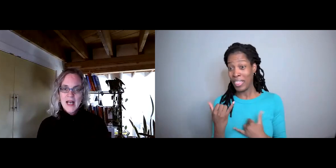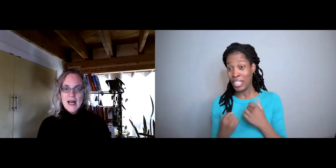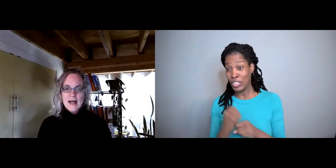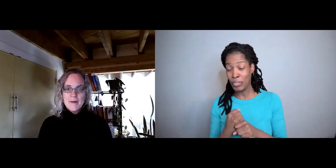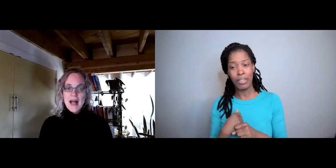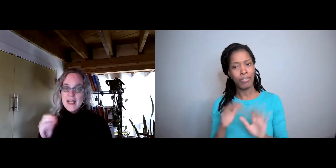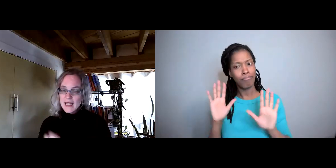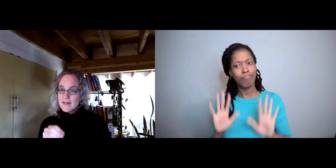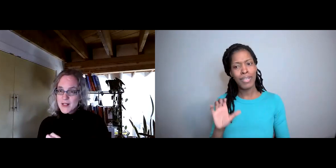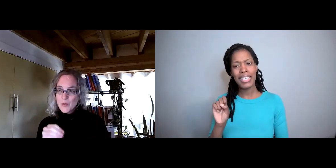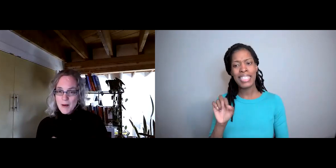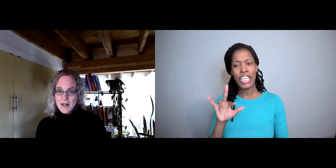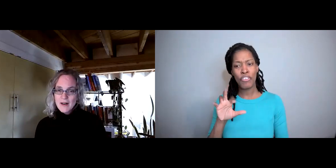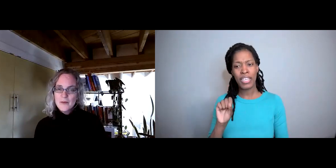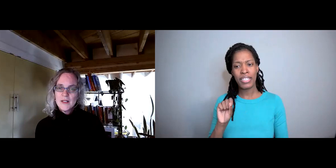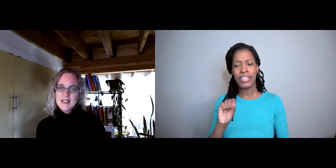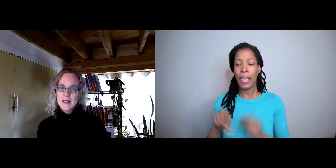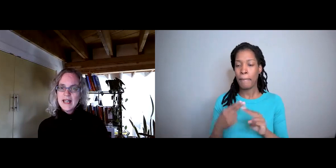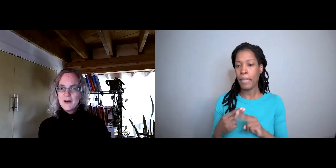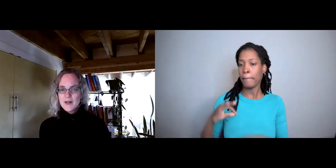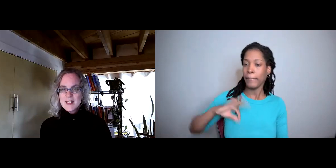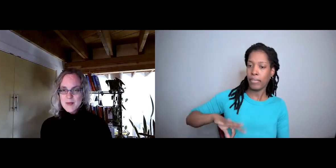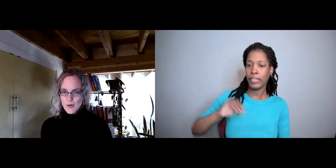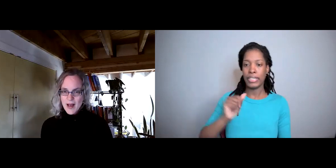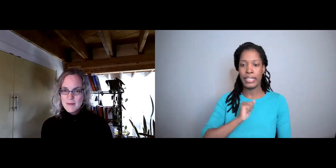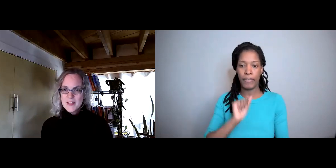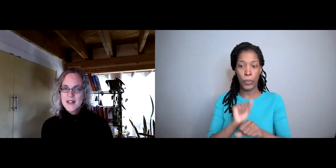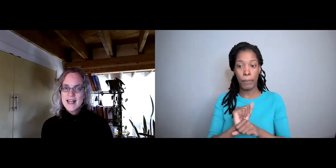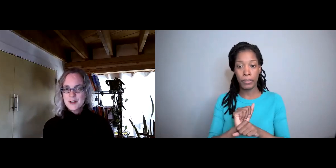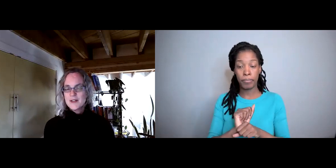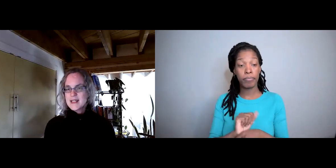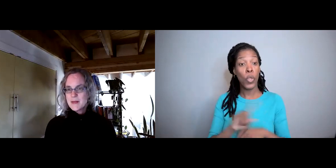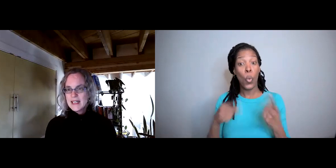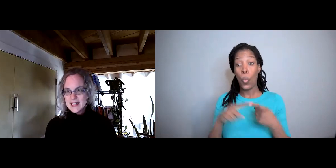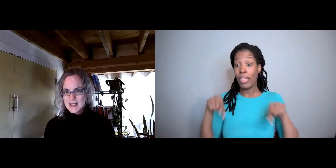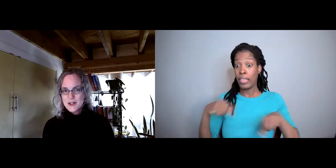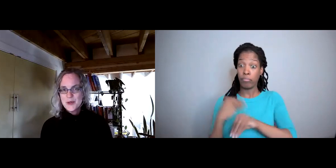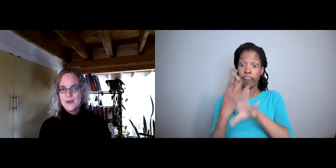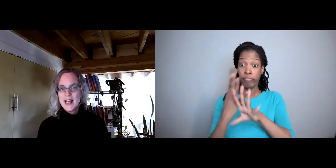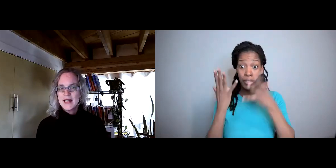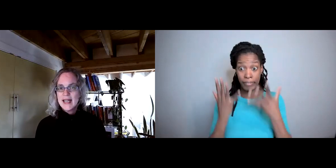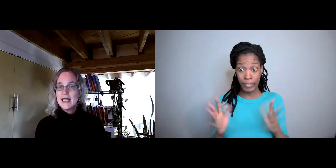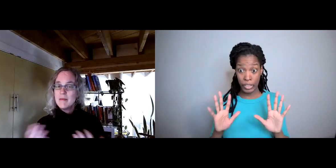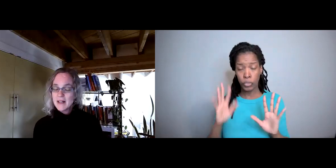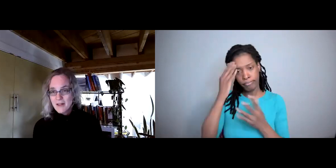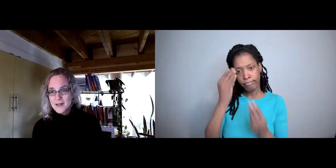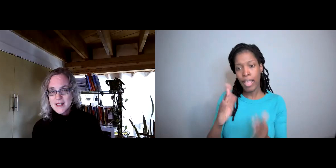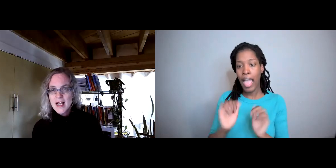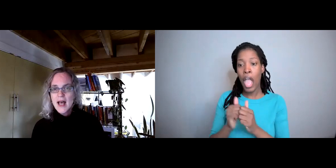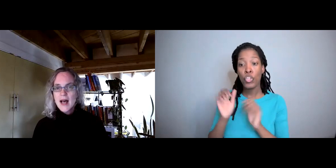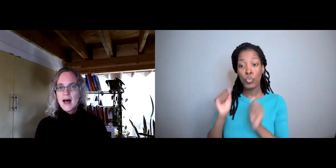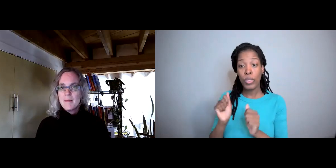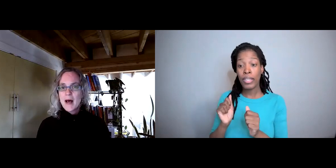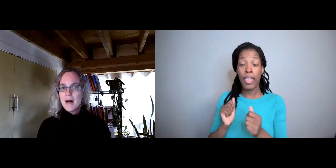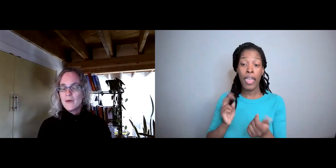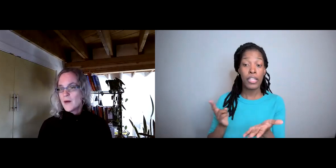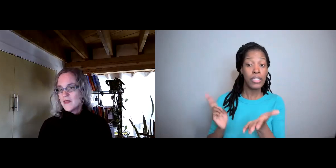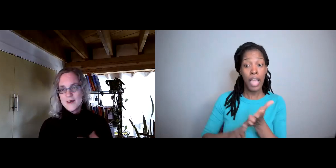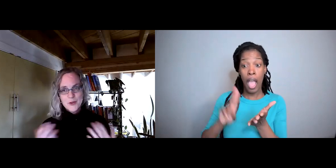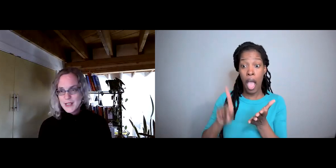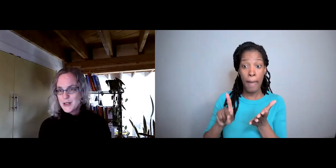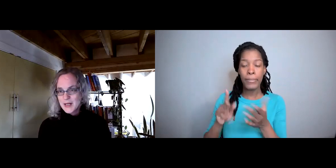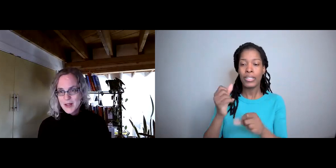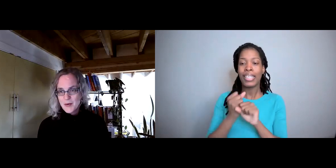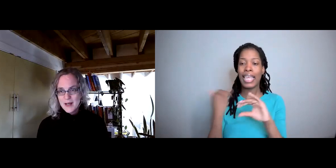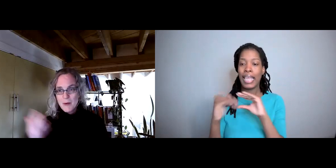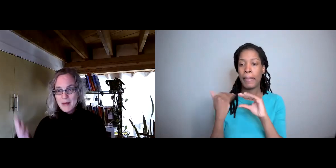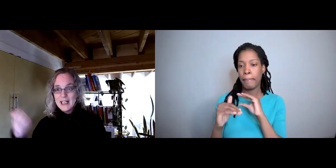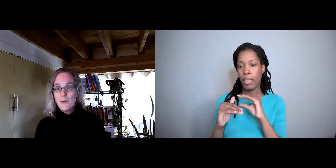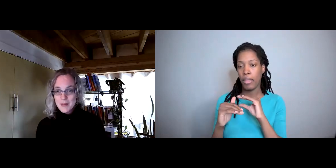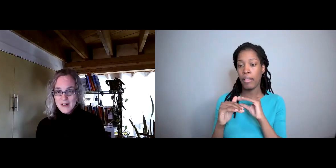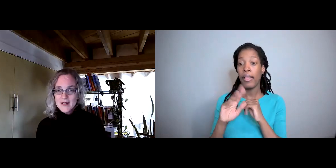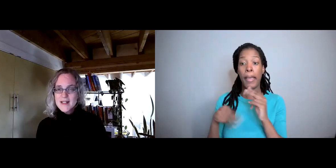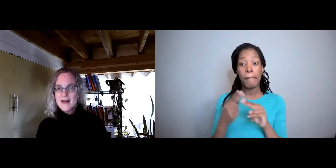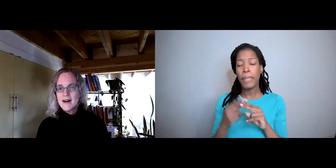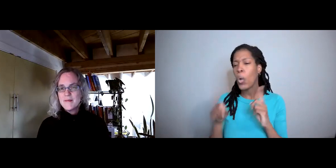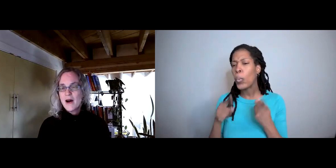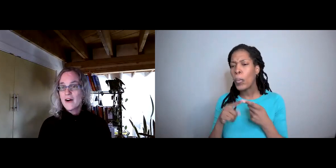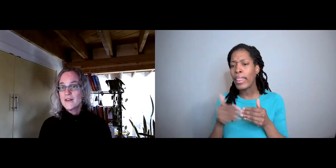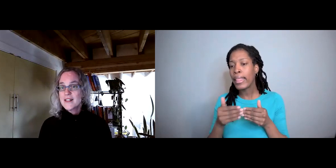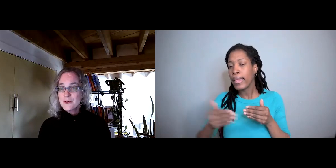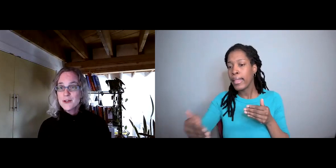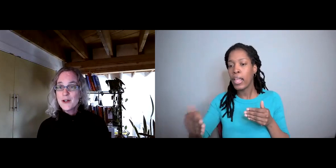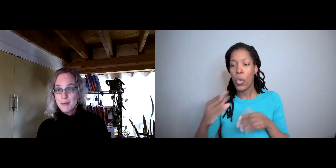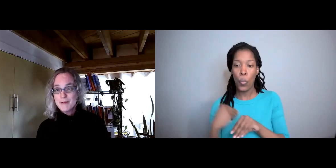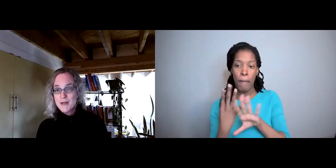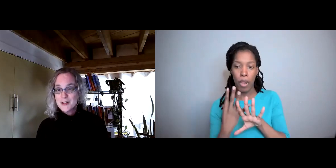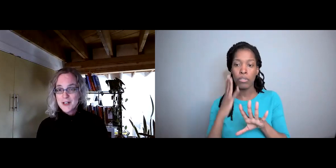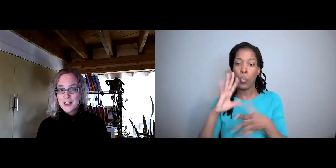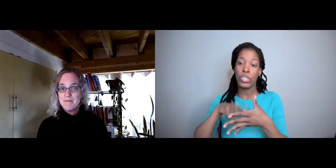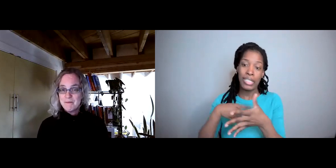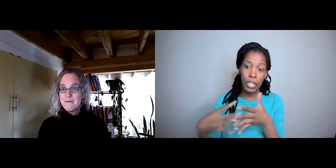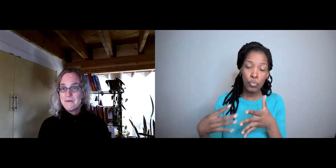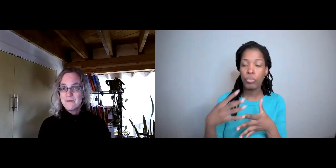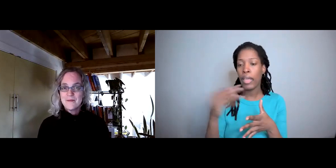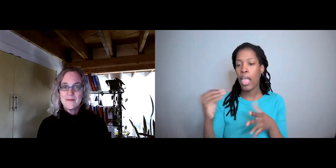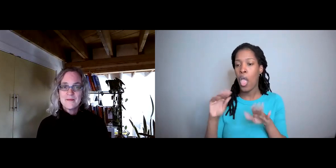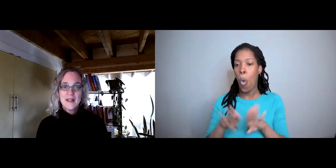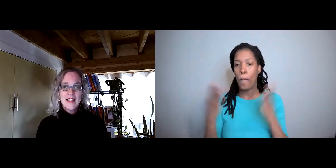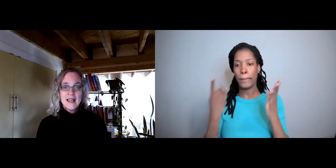We'll explain how you can subscribe to the National Disability Institute and get email alerts about when the 2023 remaining webinars are scheduled and open for registration.